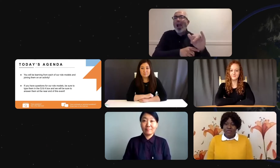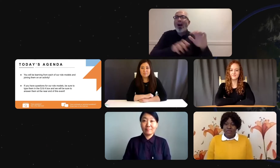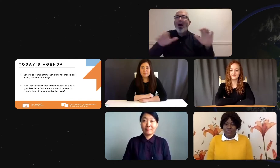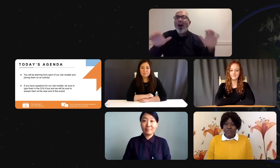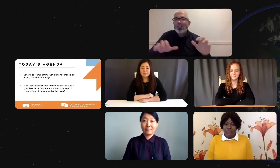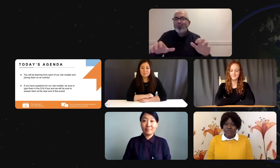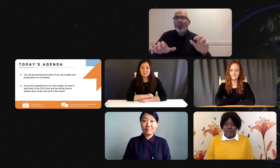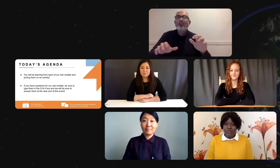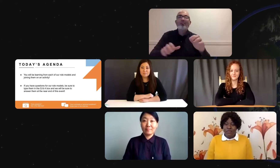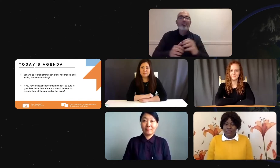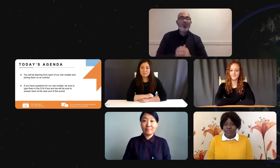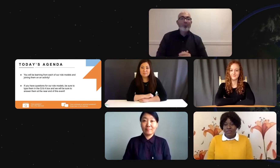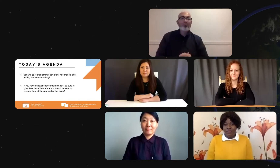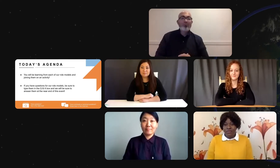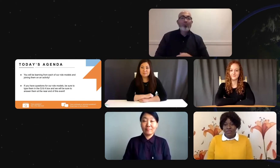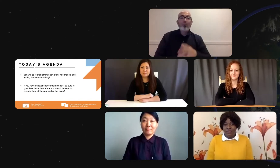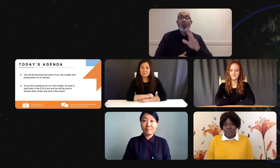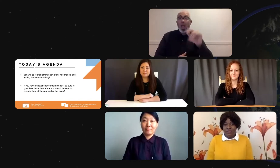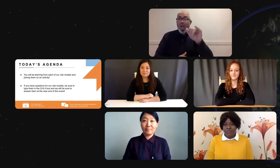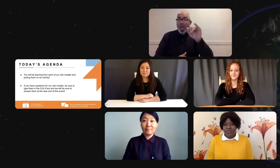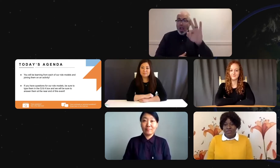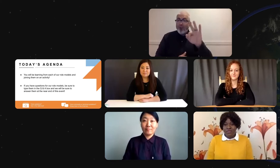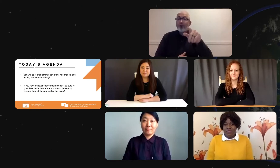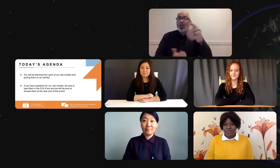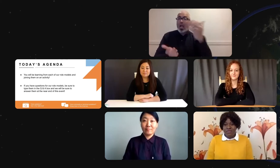You can participate in your own Earth Day activities.